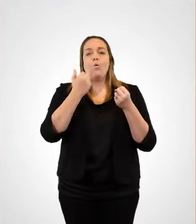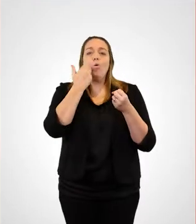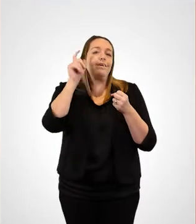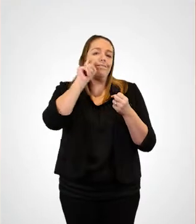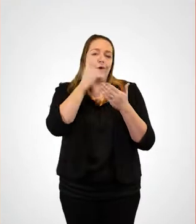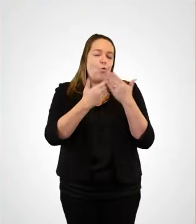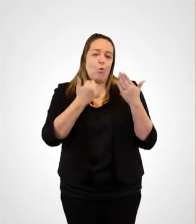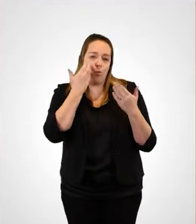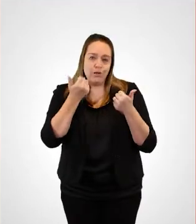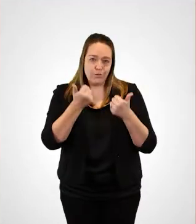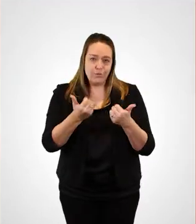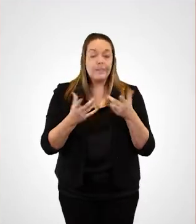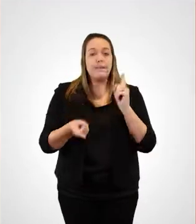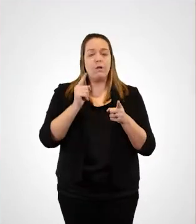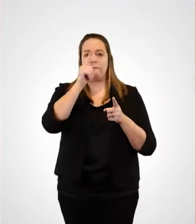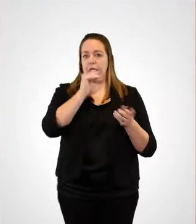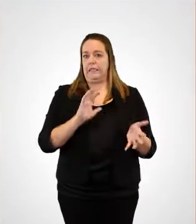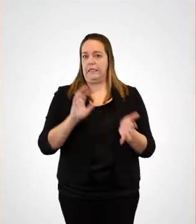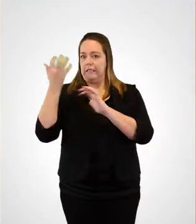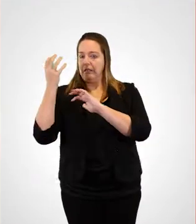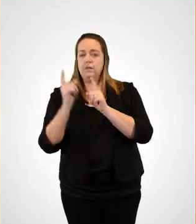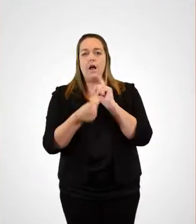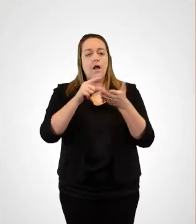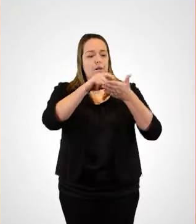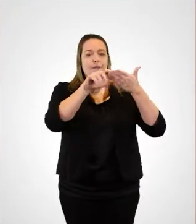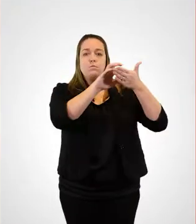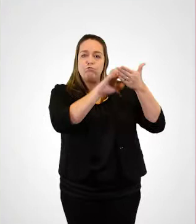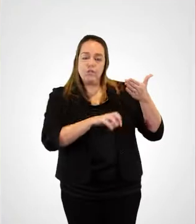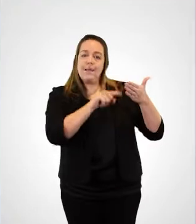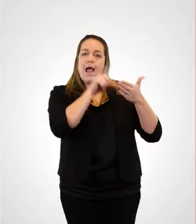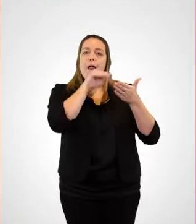although it can sometimes go wrong - and this is where print can help disambiguate further -